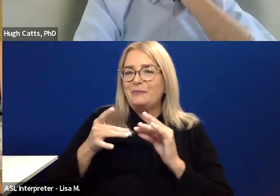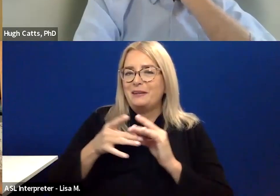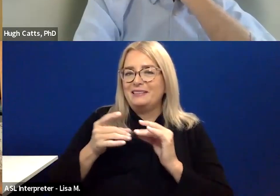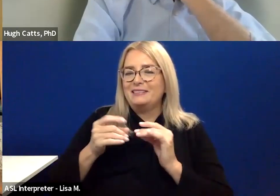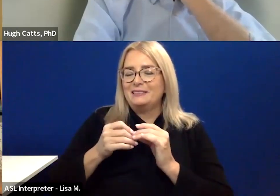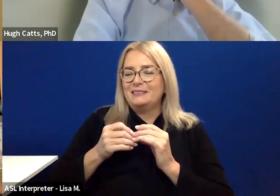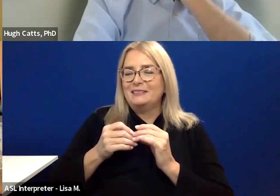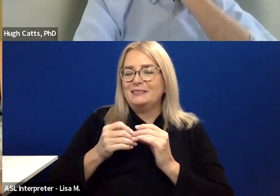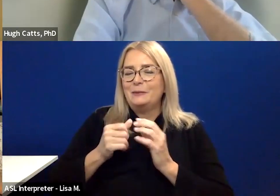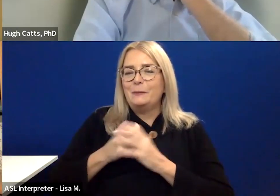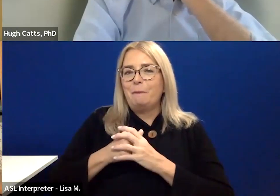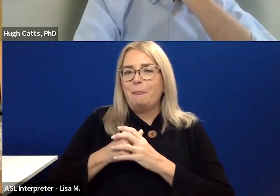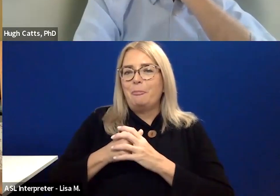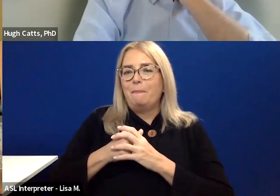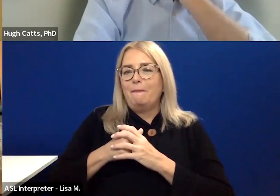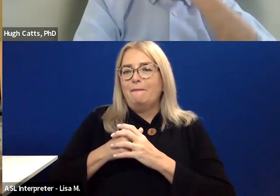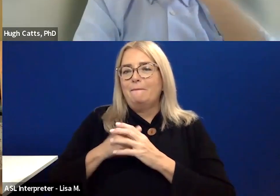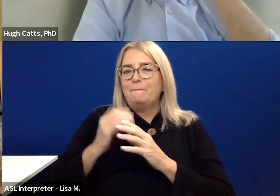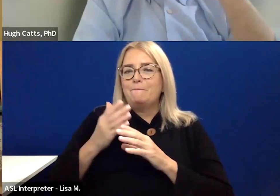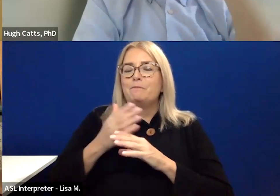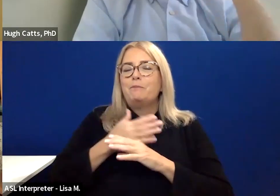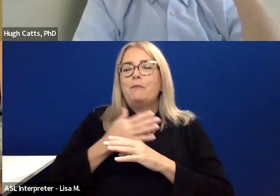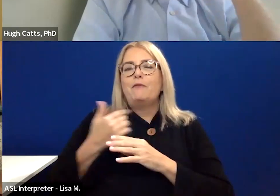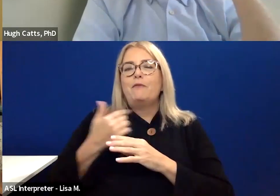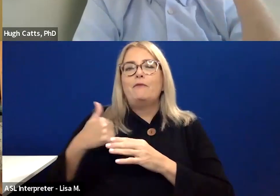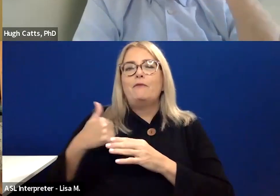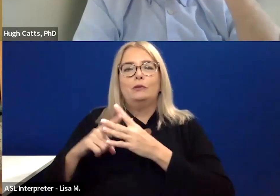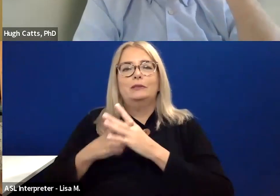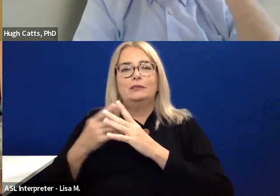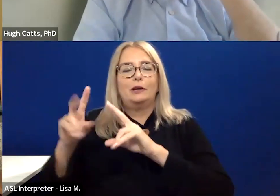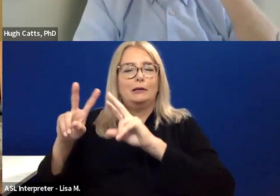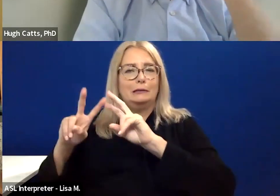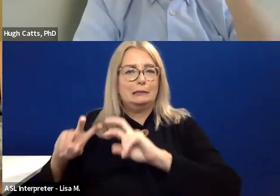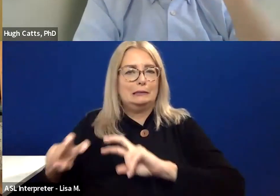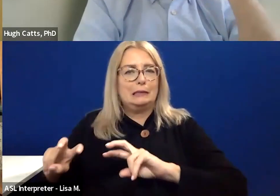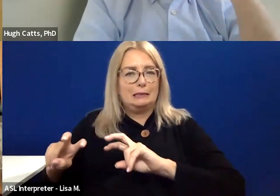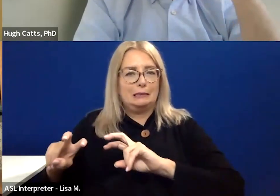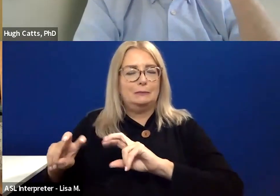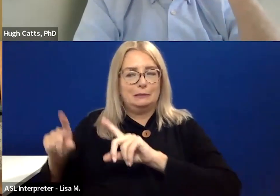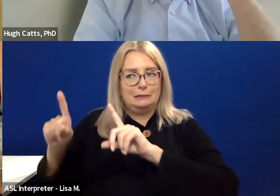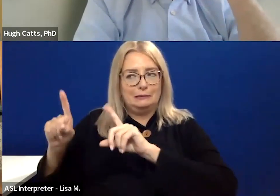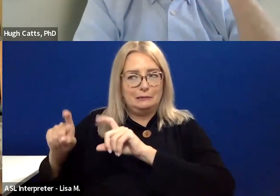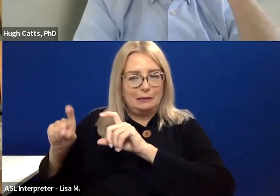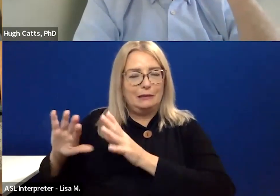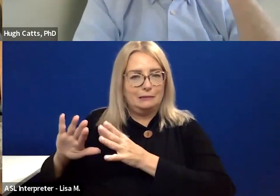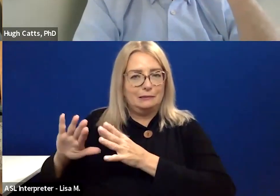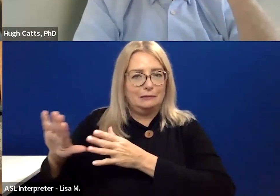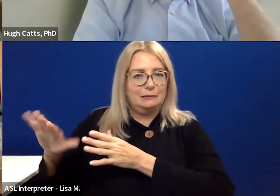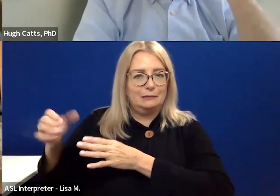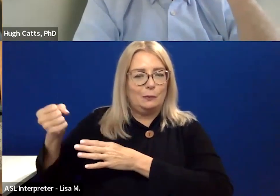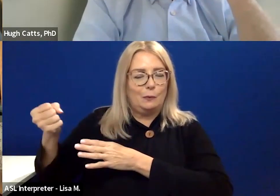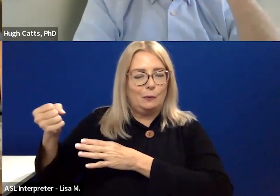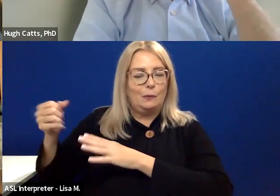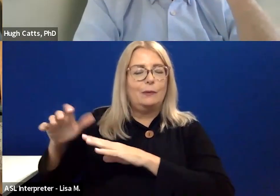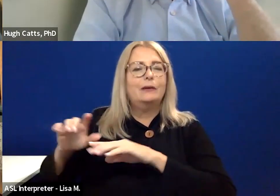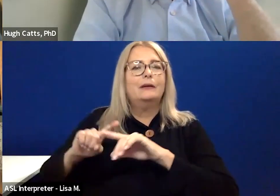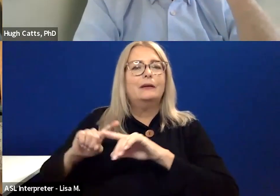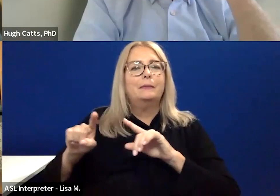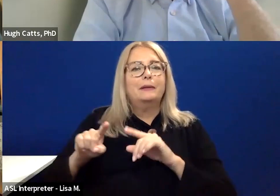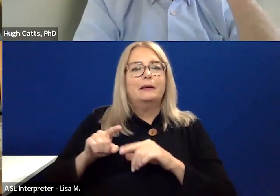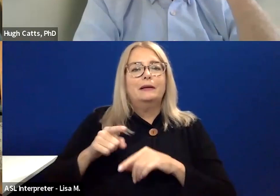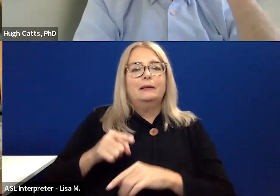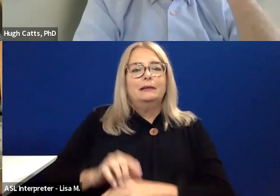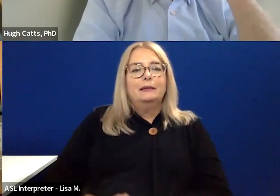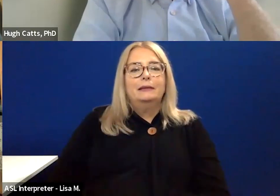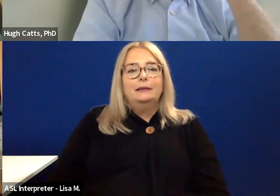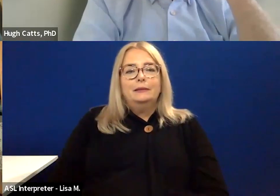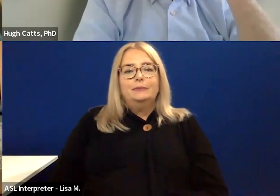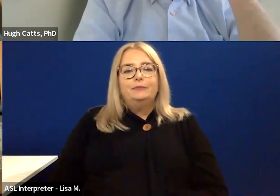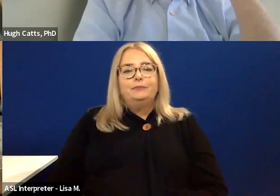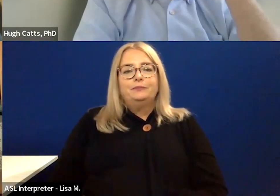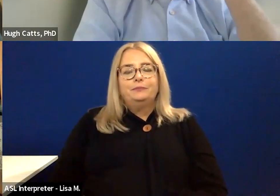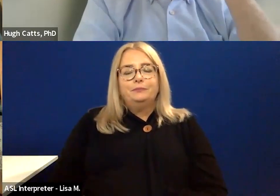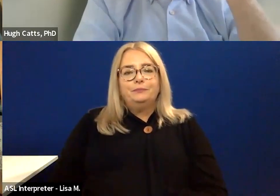because that's really been a a hot topic um in comprehension yeah I wanted to just follow up